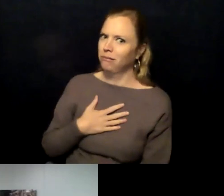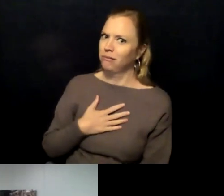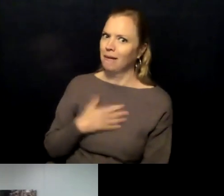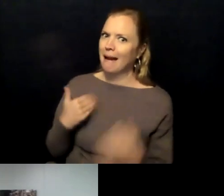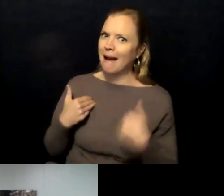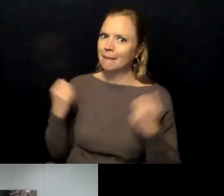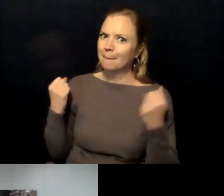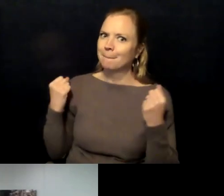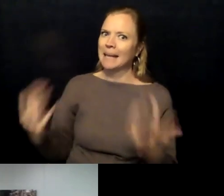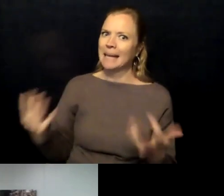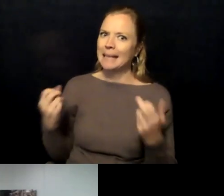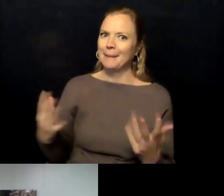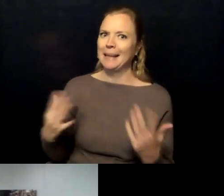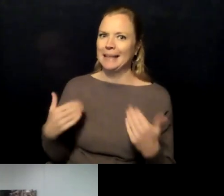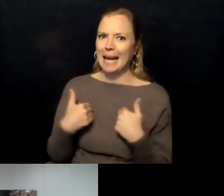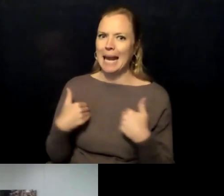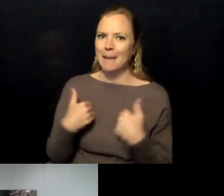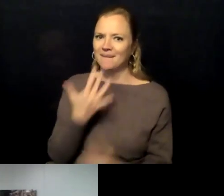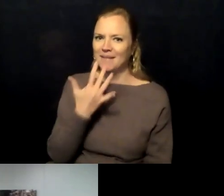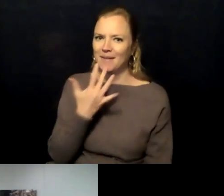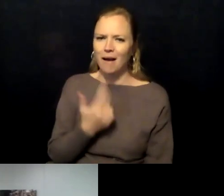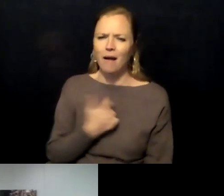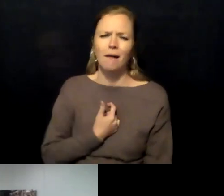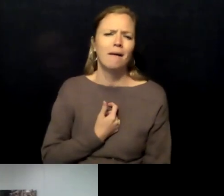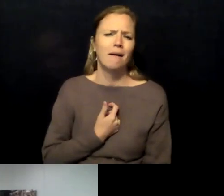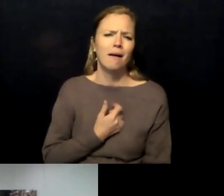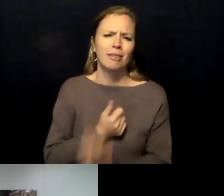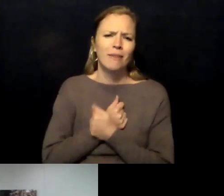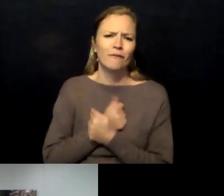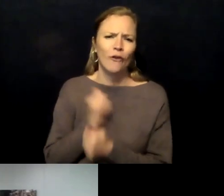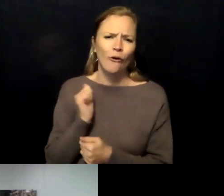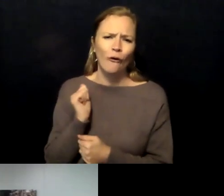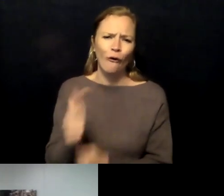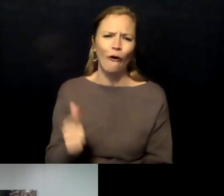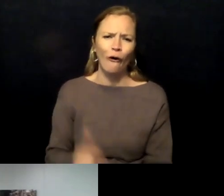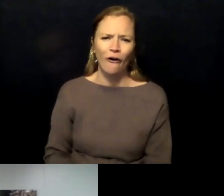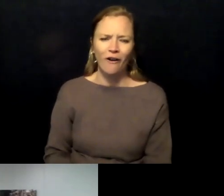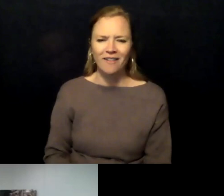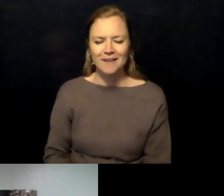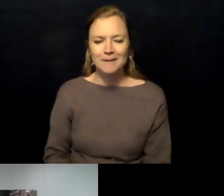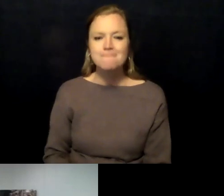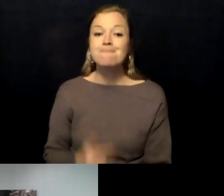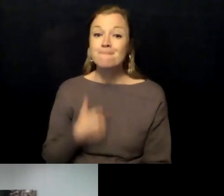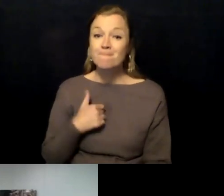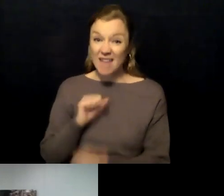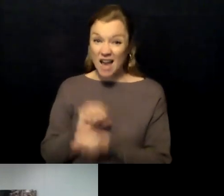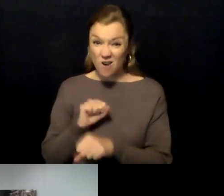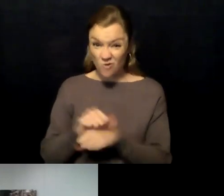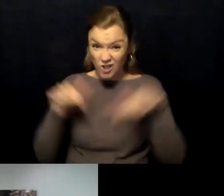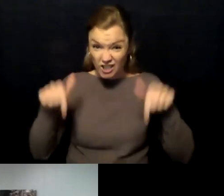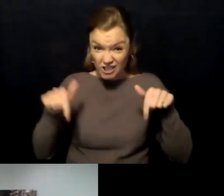Um yeah I love them all but you know I've been at the Zoo for 18